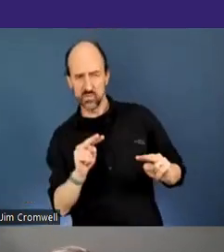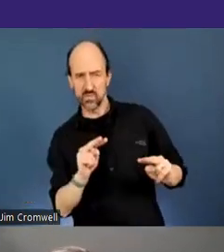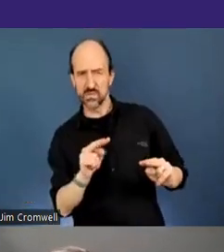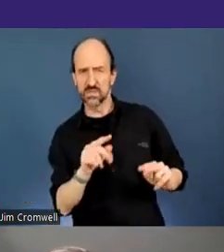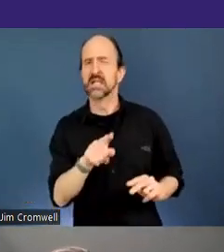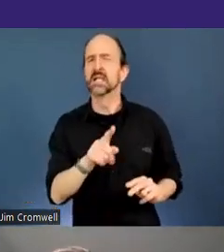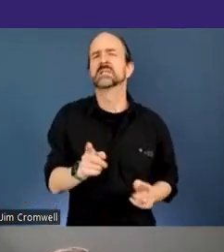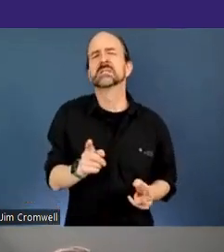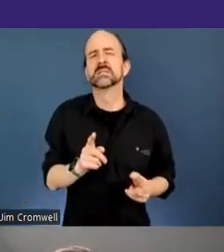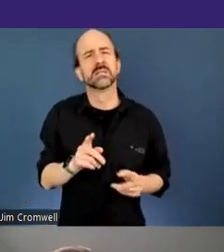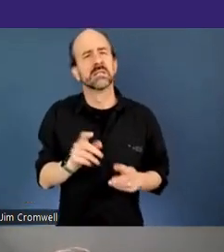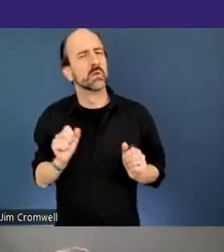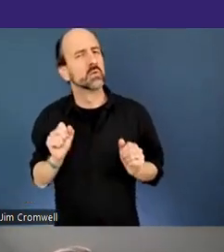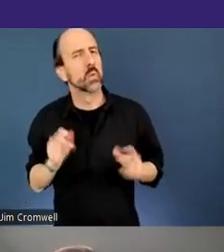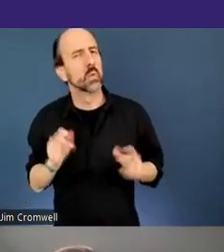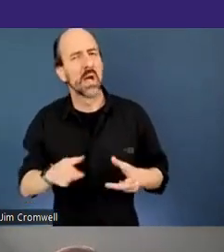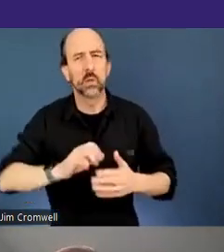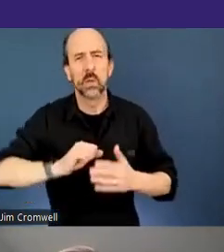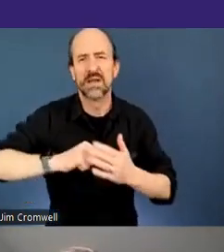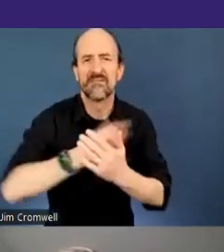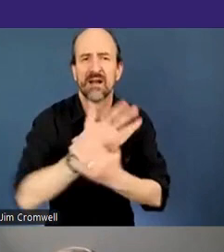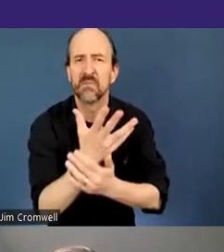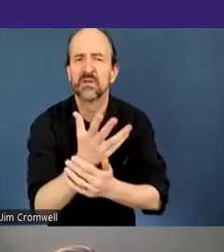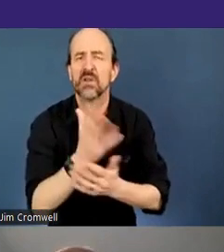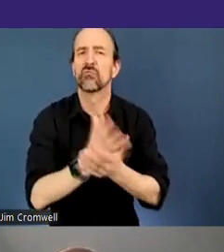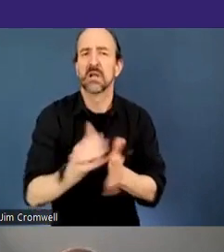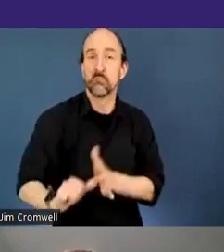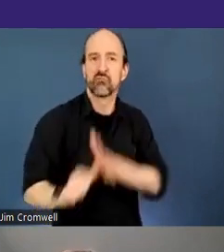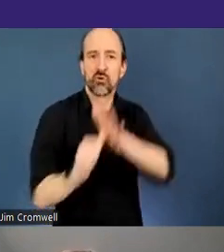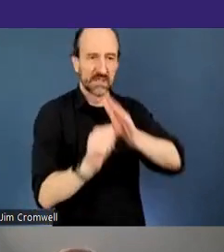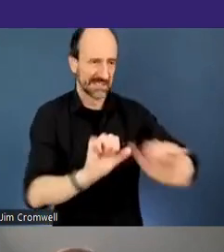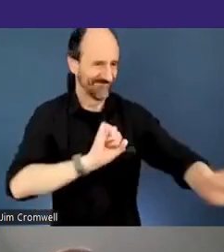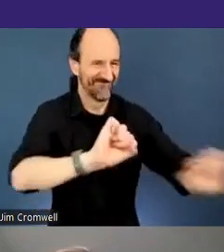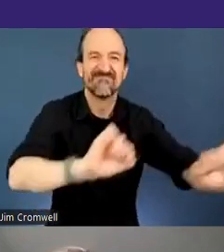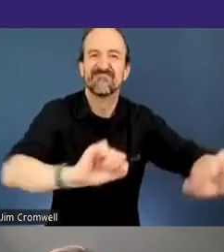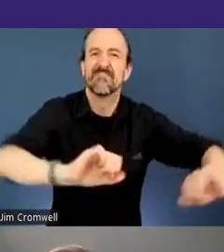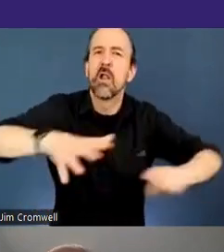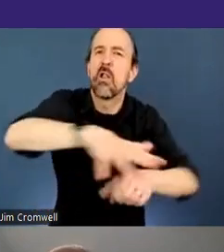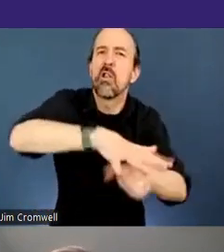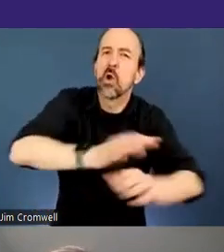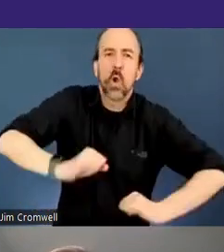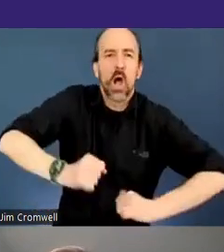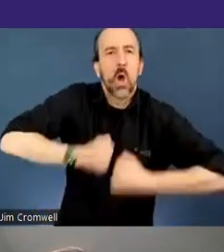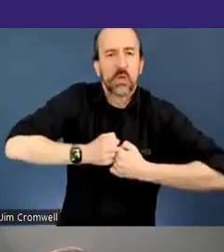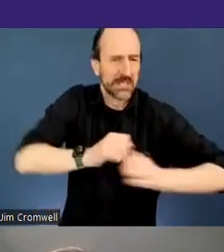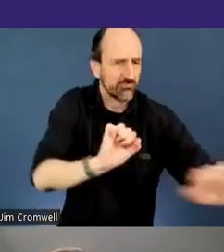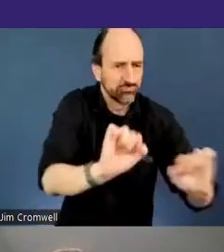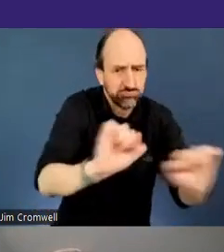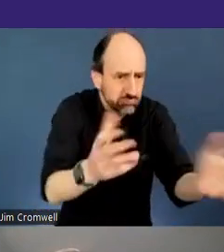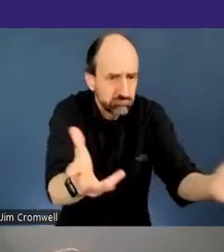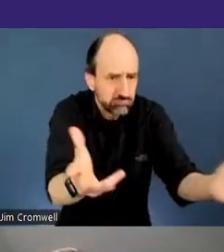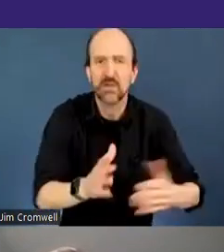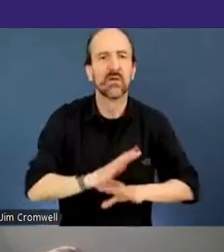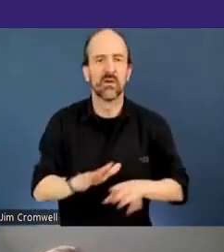that prioritises local ownership. Not only when it comes to decisions made over how should it be done.